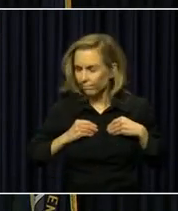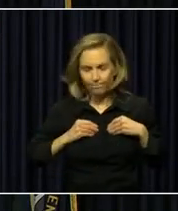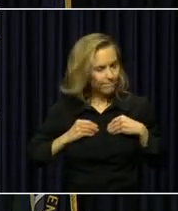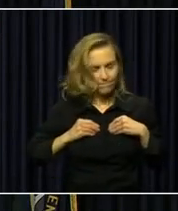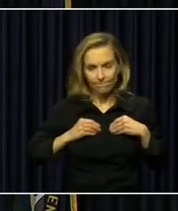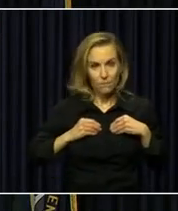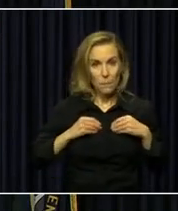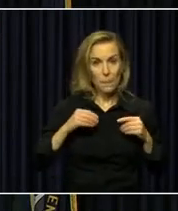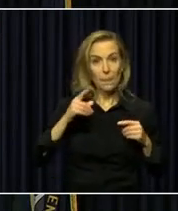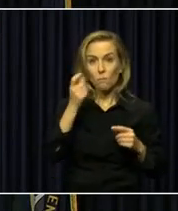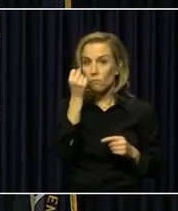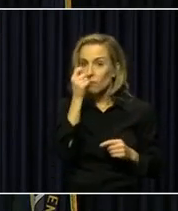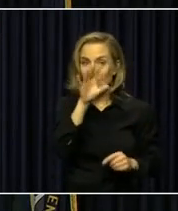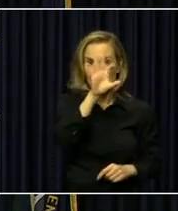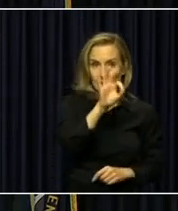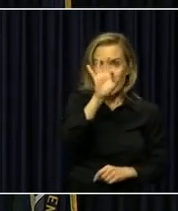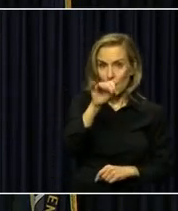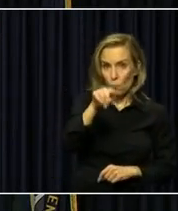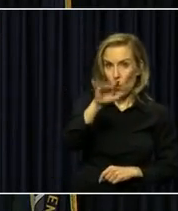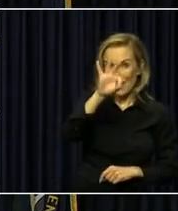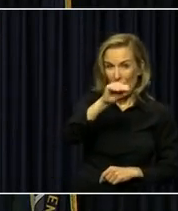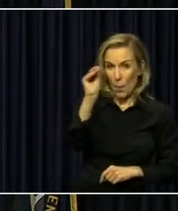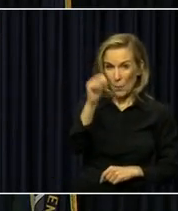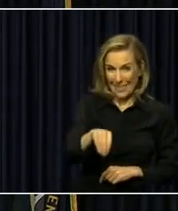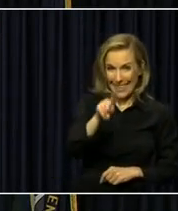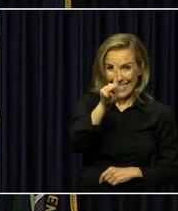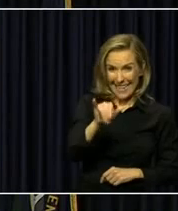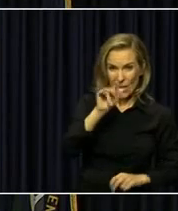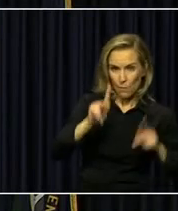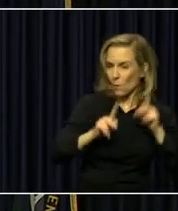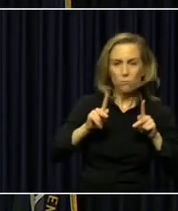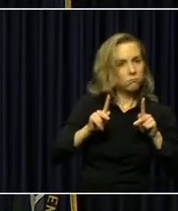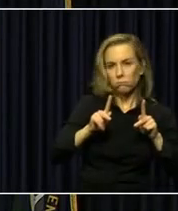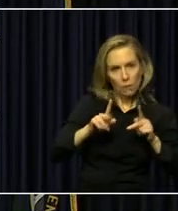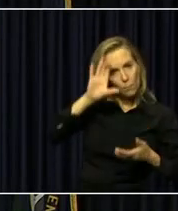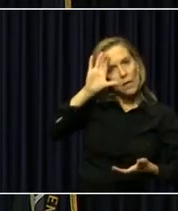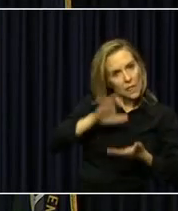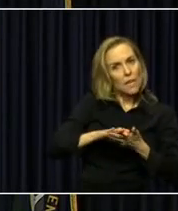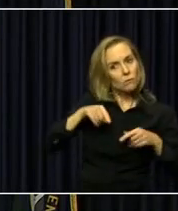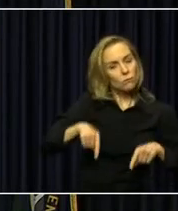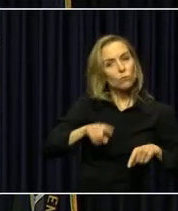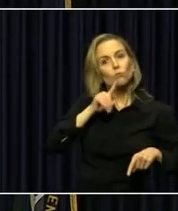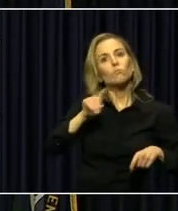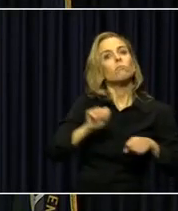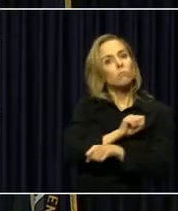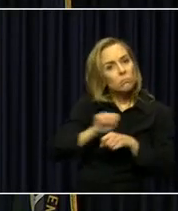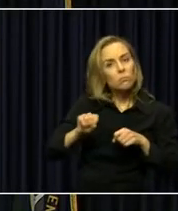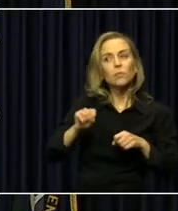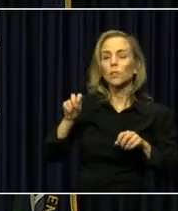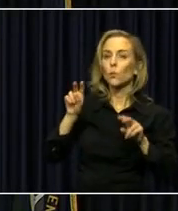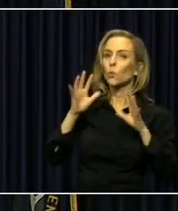SPECIAL TIMES WITH FAMILY BECAUSE OF THIS, AND IT'S A SACRIFICE.